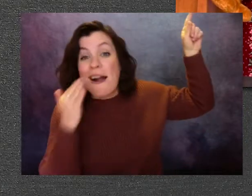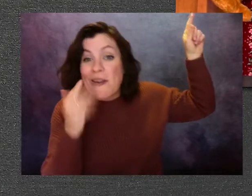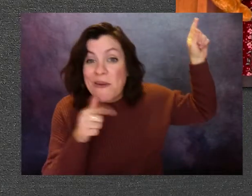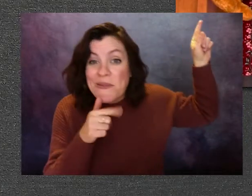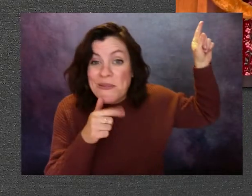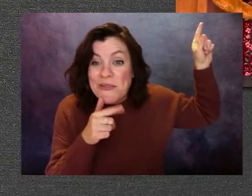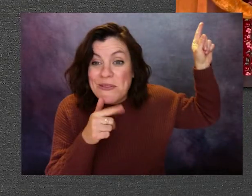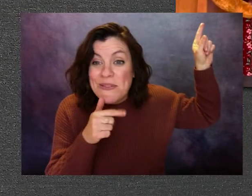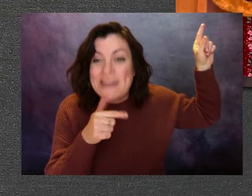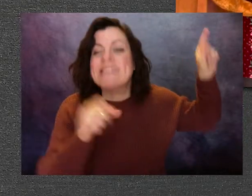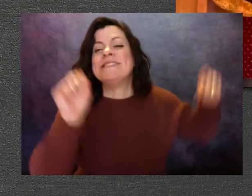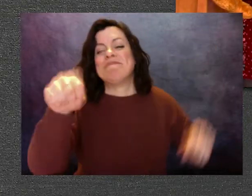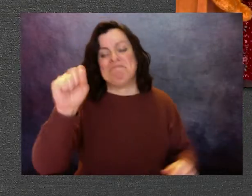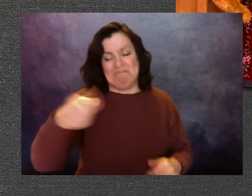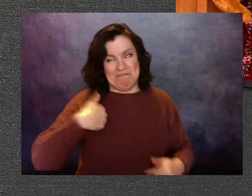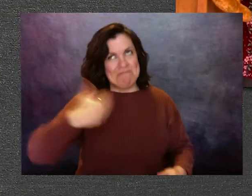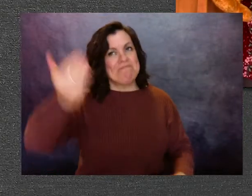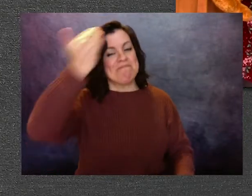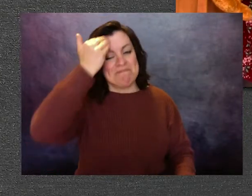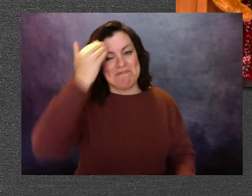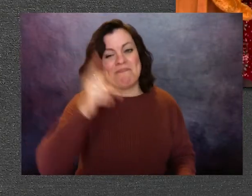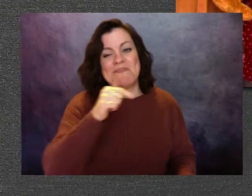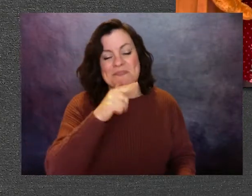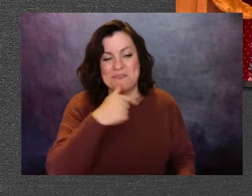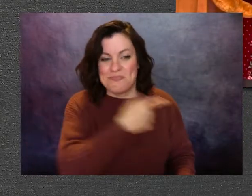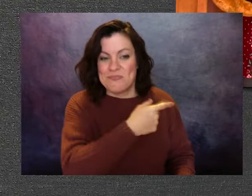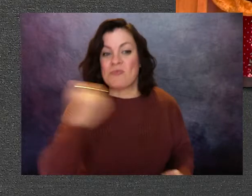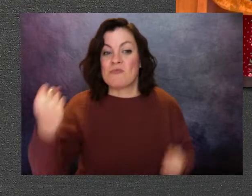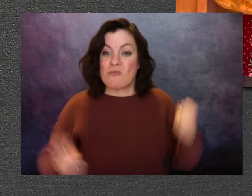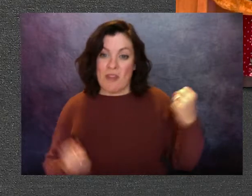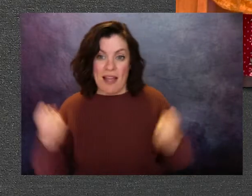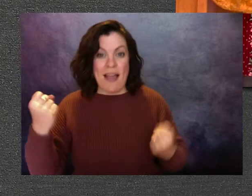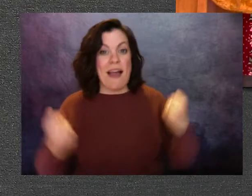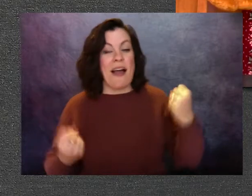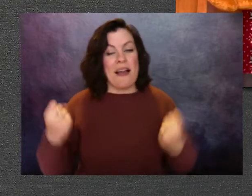Cause I definitely do. They drive this too. And you know what I noticed,